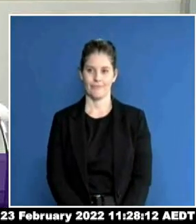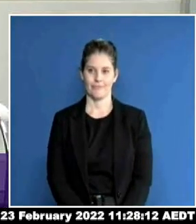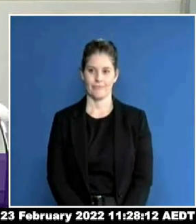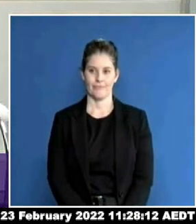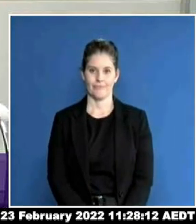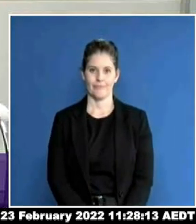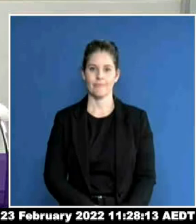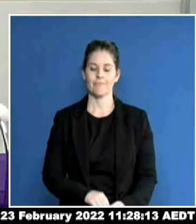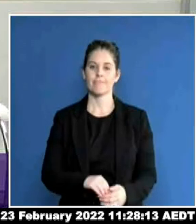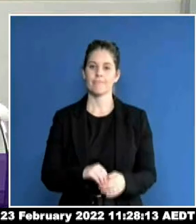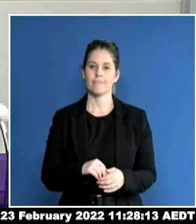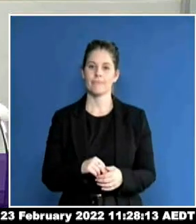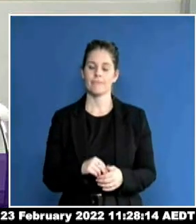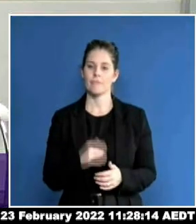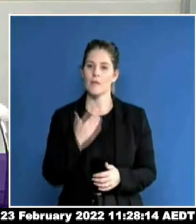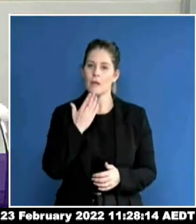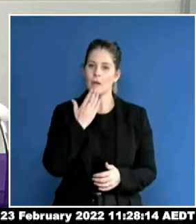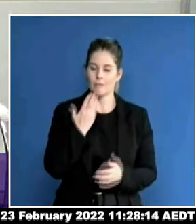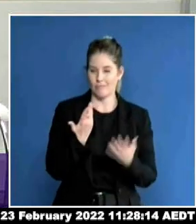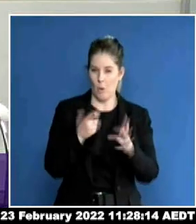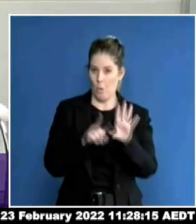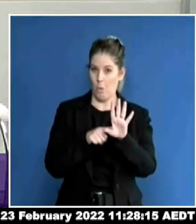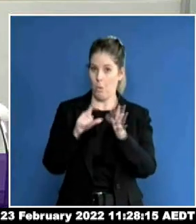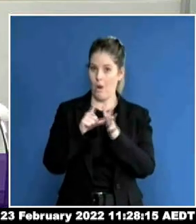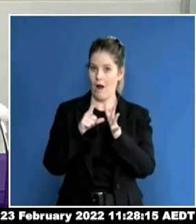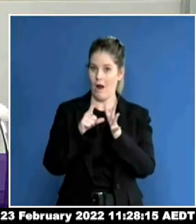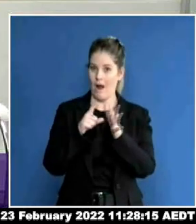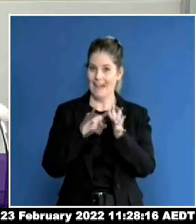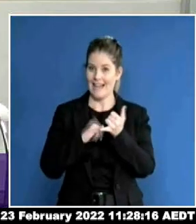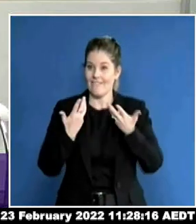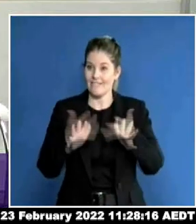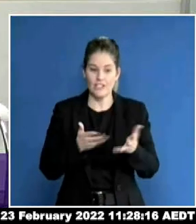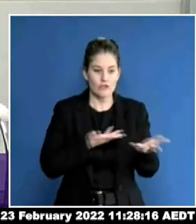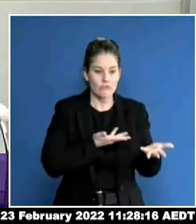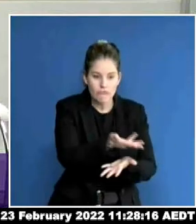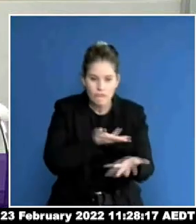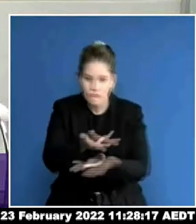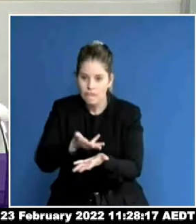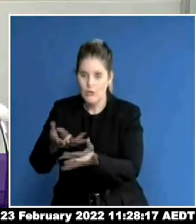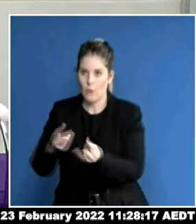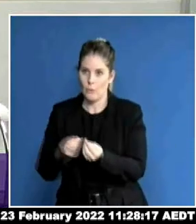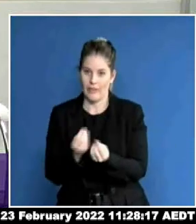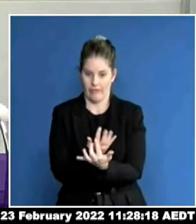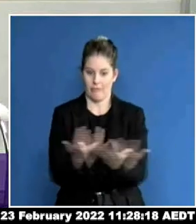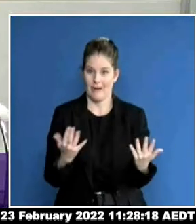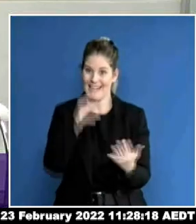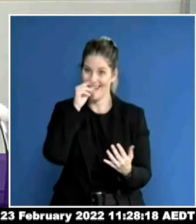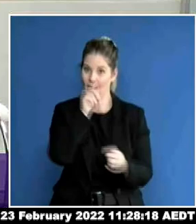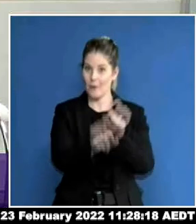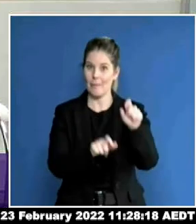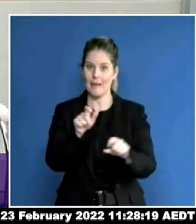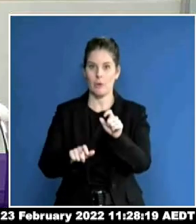Mija, YDAS has consulted with a number of young people for the purpose of preparing a submission to the Royal Commission about employment.